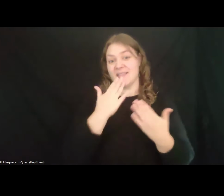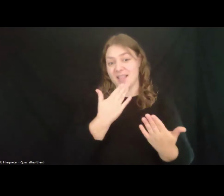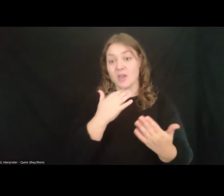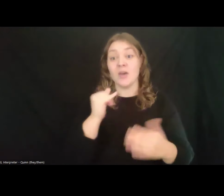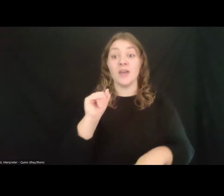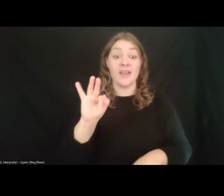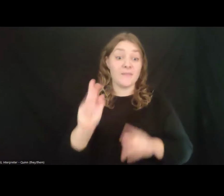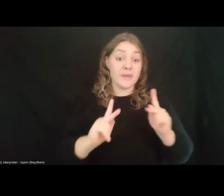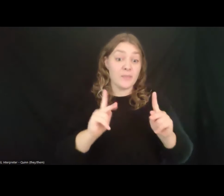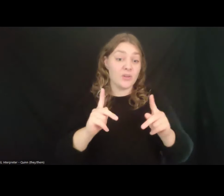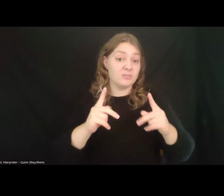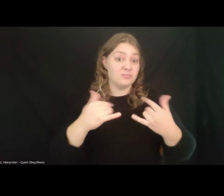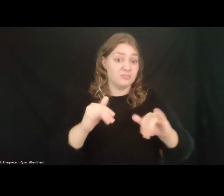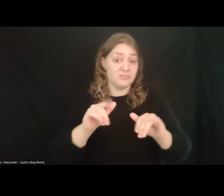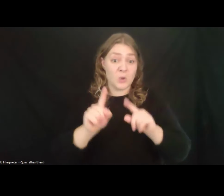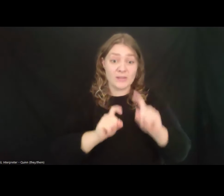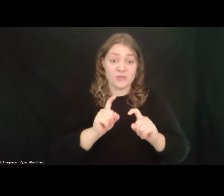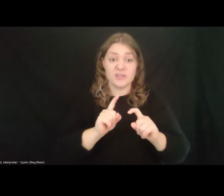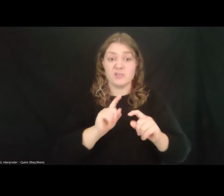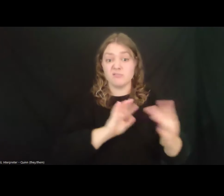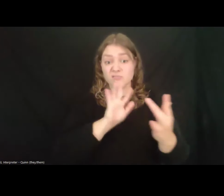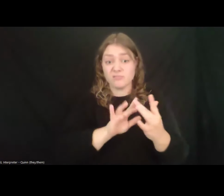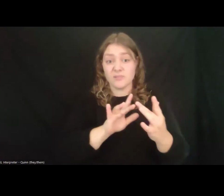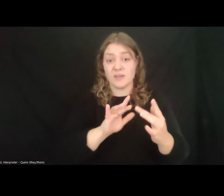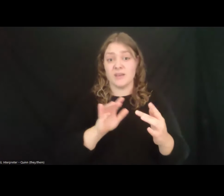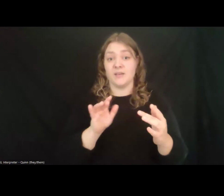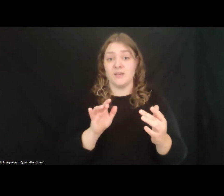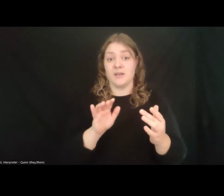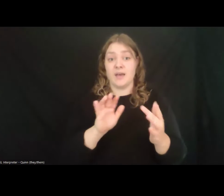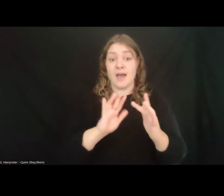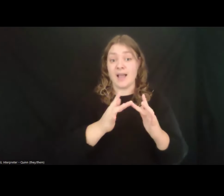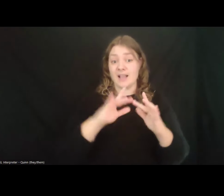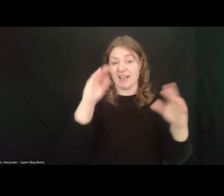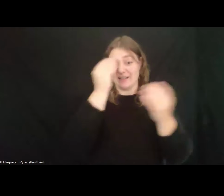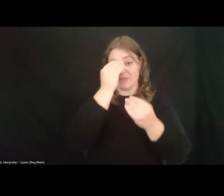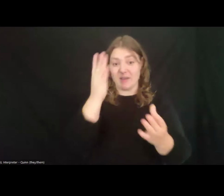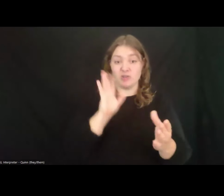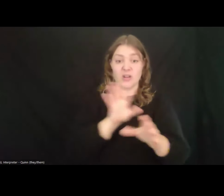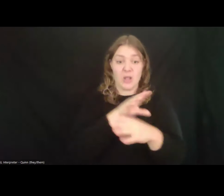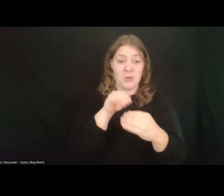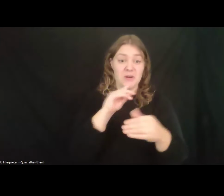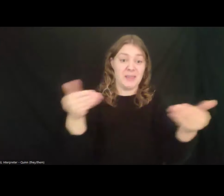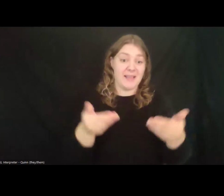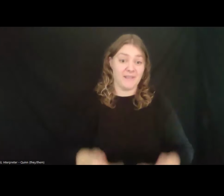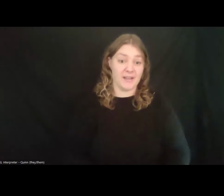questions feel free to reach out their contact information should be included in the invite